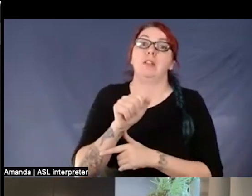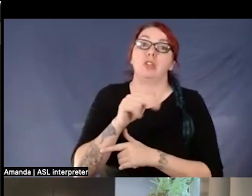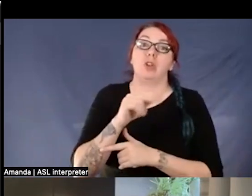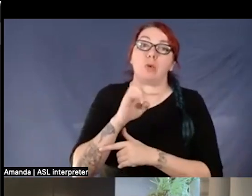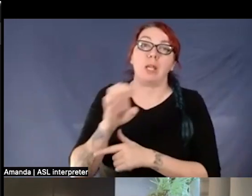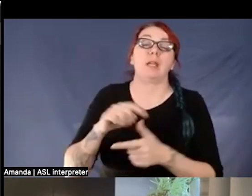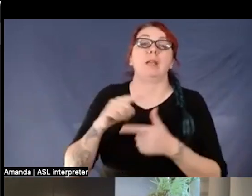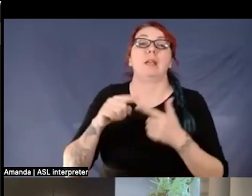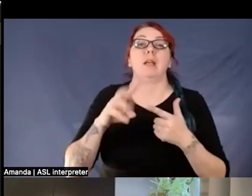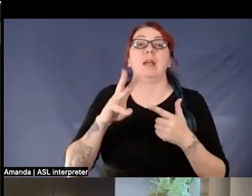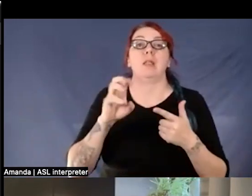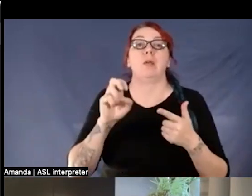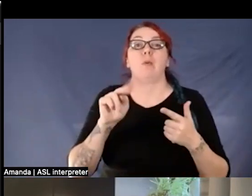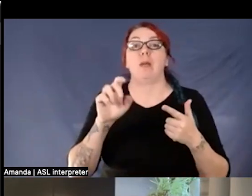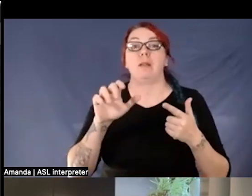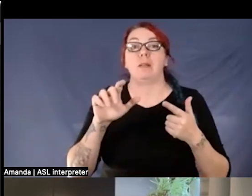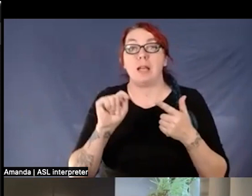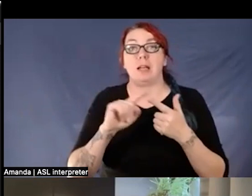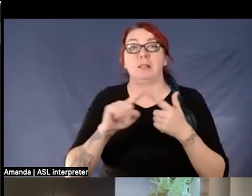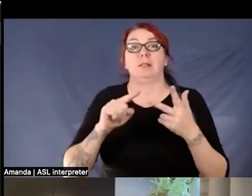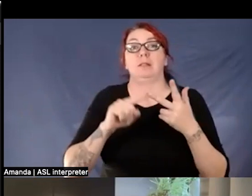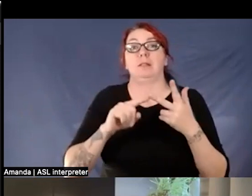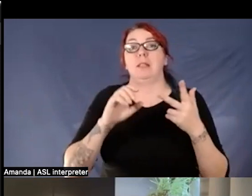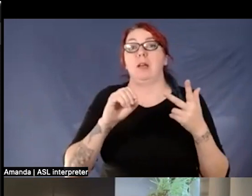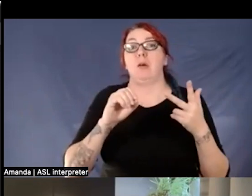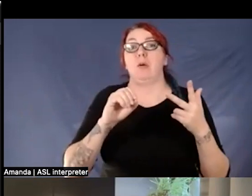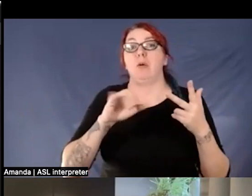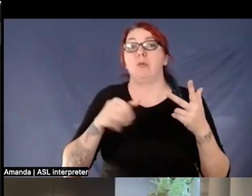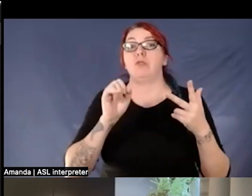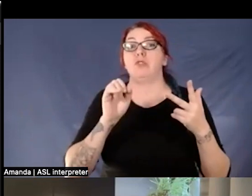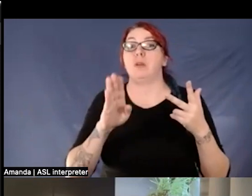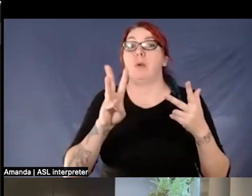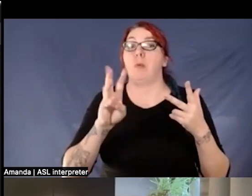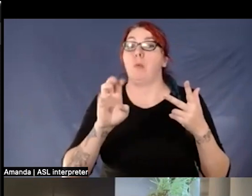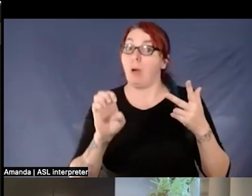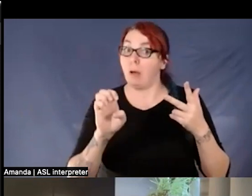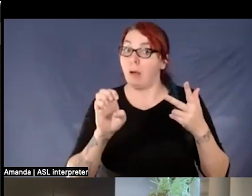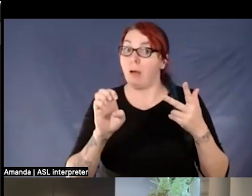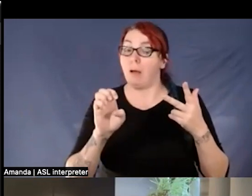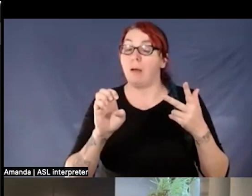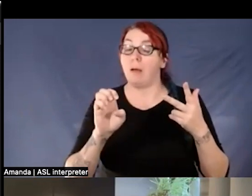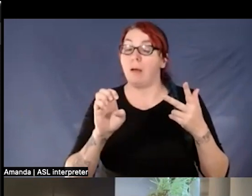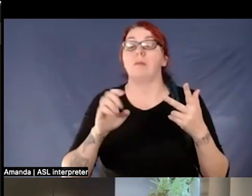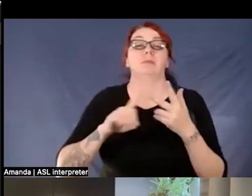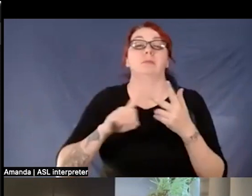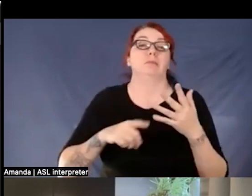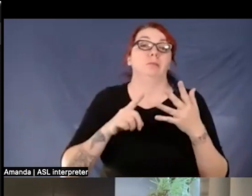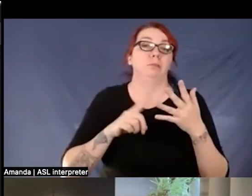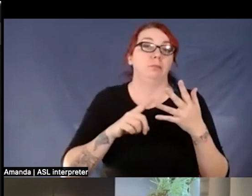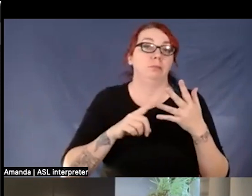the Mi'kmaq, the Ojibwe of Fort William First Nation, the Three Fires Confederacy of First